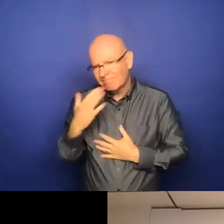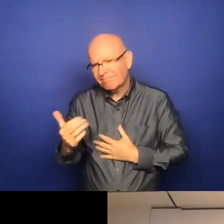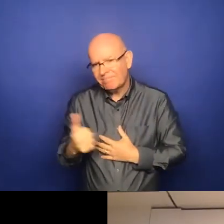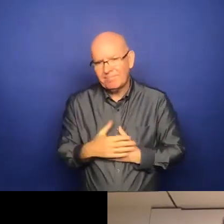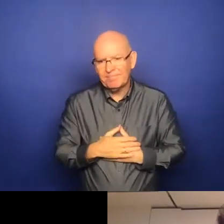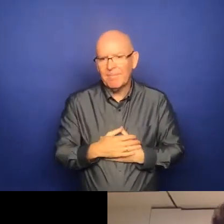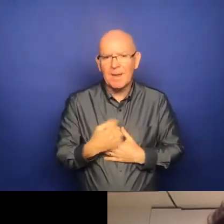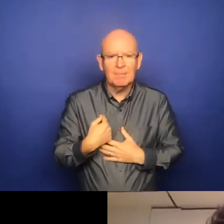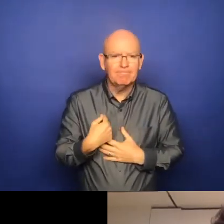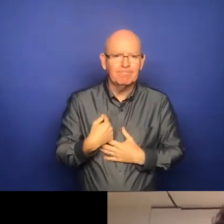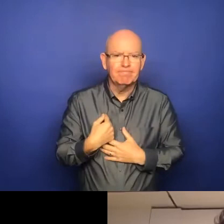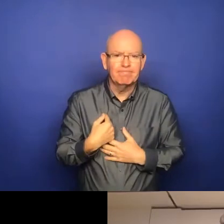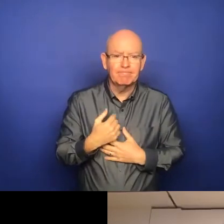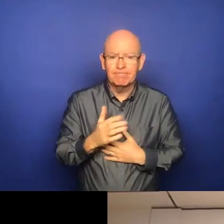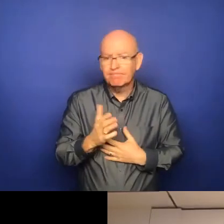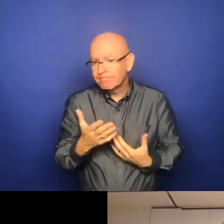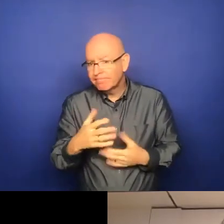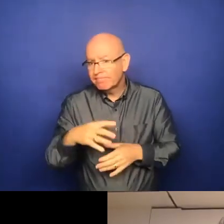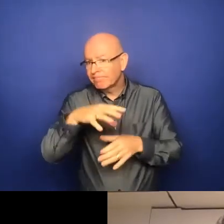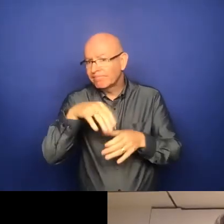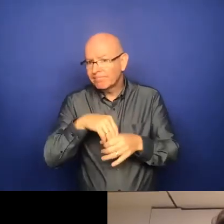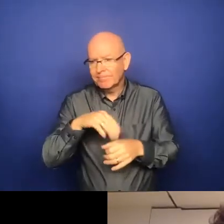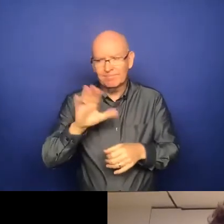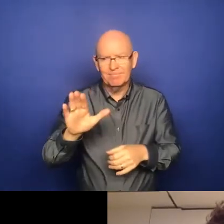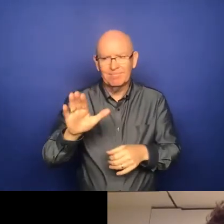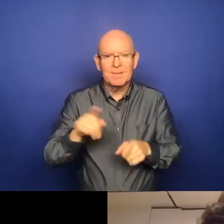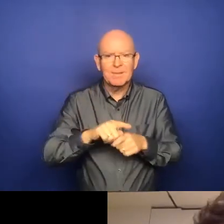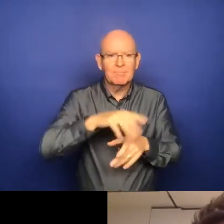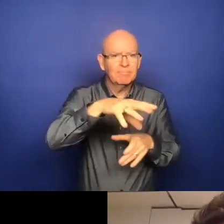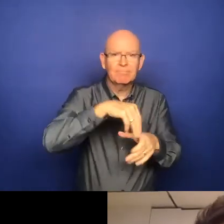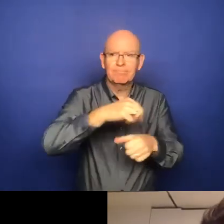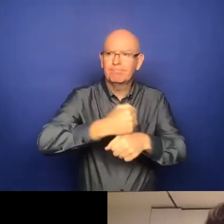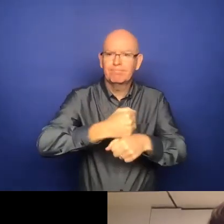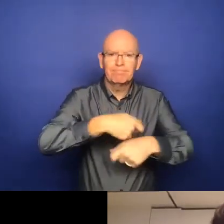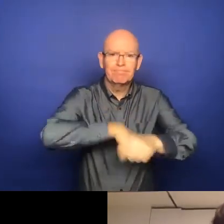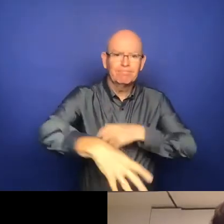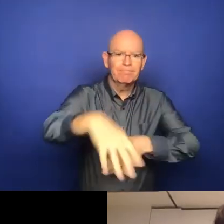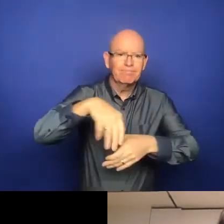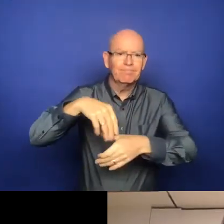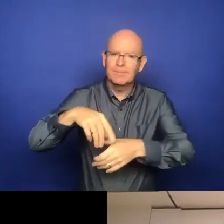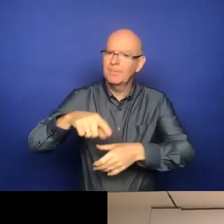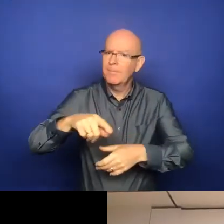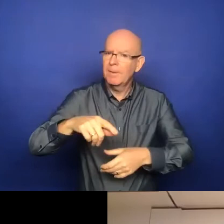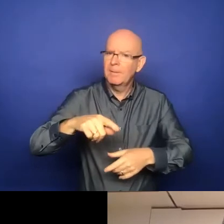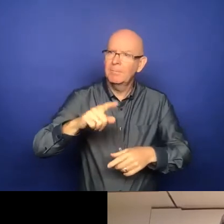. Mirjam . >> MIRJAM GASSER: Thank you, Facundo